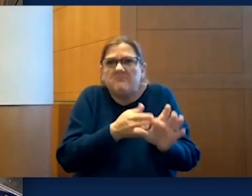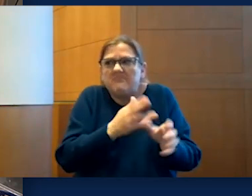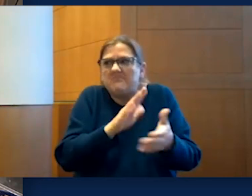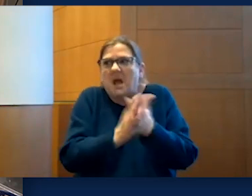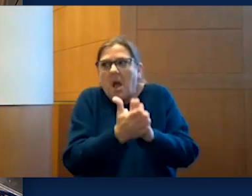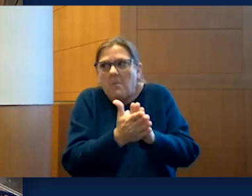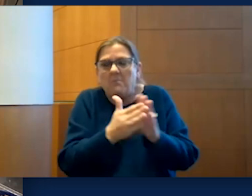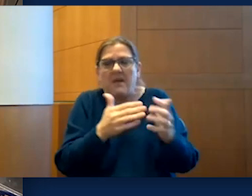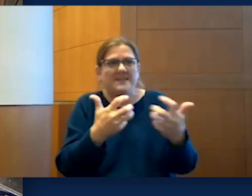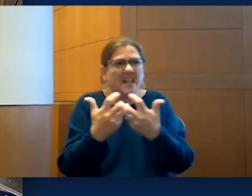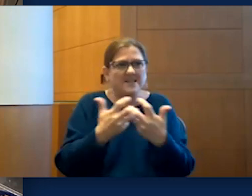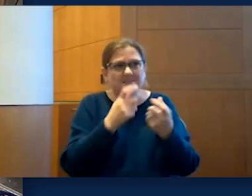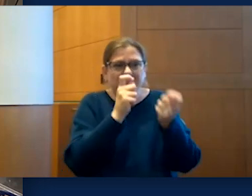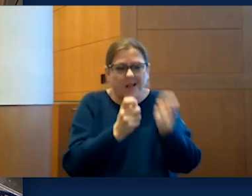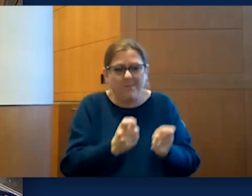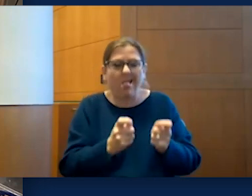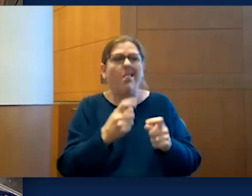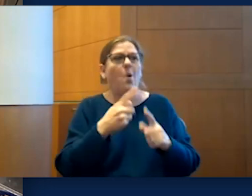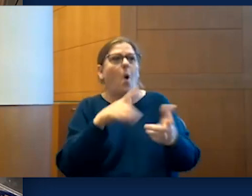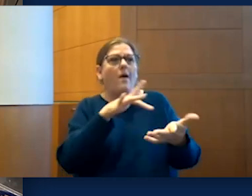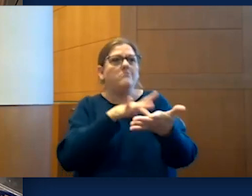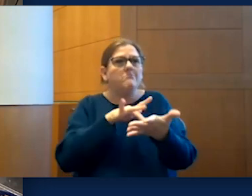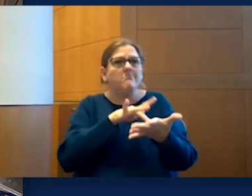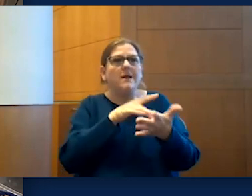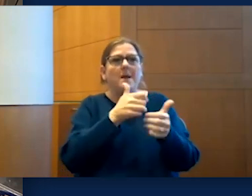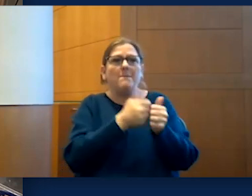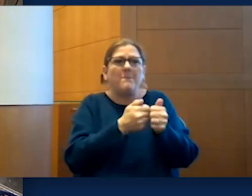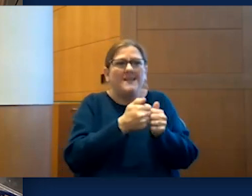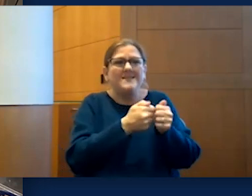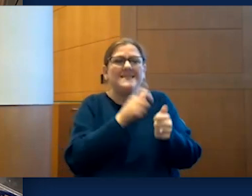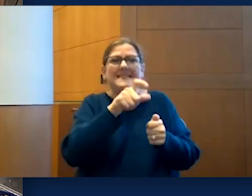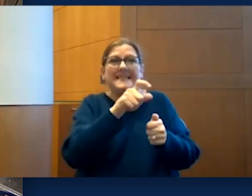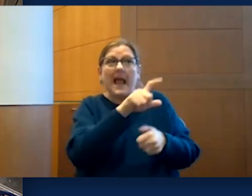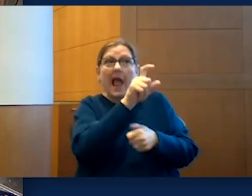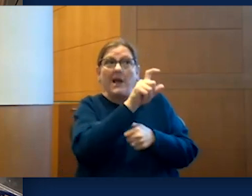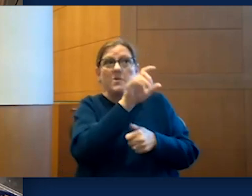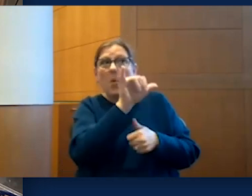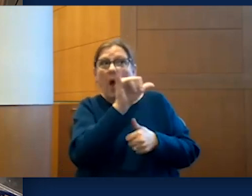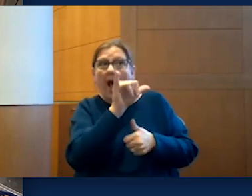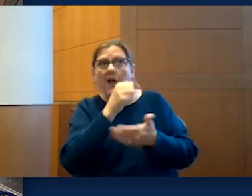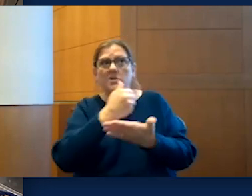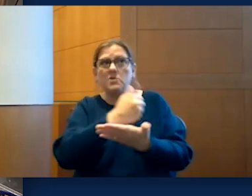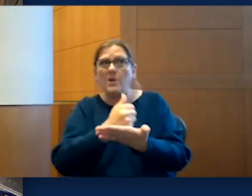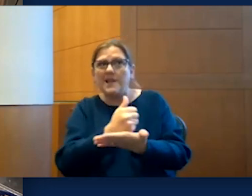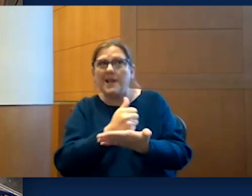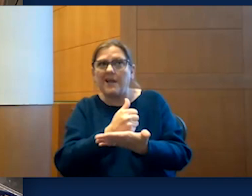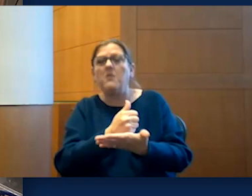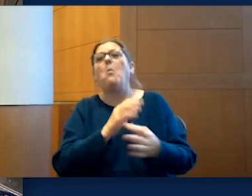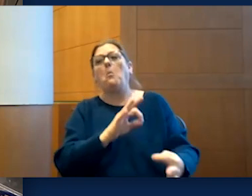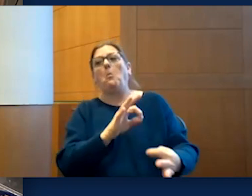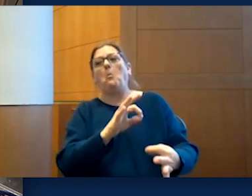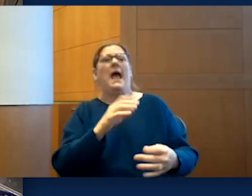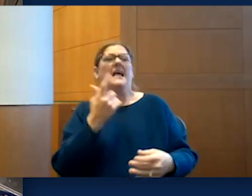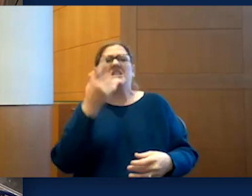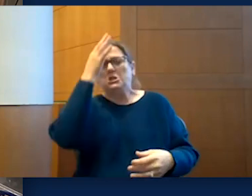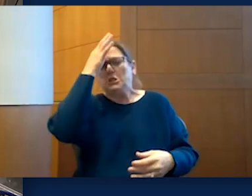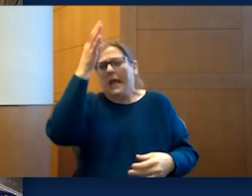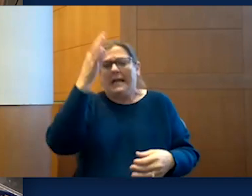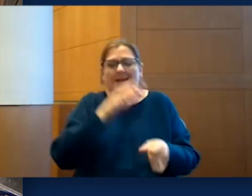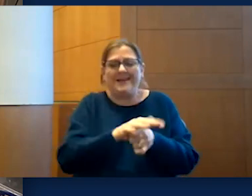Video gaming is new in the rehab world. What we've seen historically, even myself, I'm not a gamer but I play the game just enough to know how to hack it and make it accessible. Like which buttons and controls are needed, okay, XY and joystick? Cool. Just enough to be able to know, okay, what adaptations do I need to make? By no means do I go home and choose to play video games. That's my activity time and I'd rather exercise.